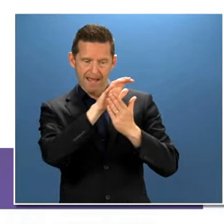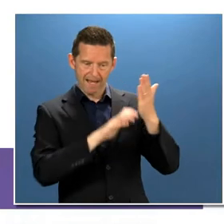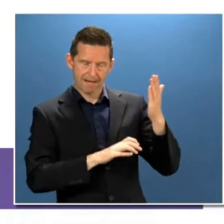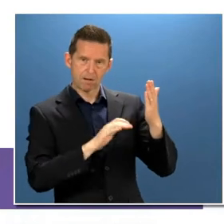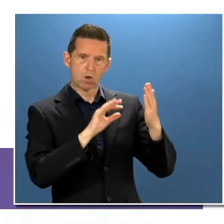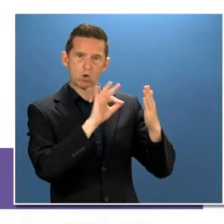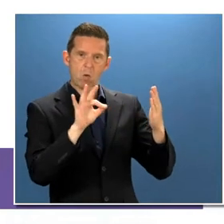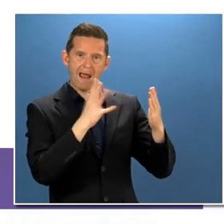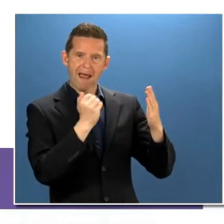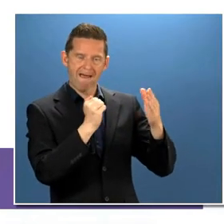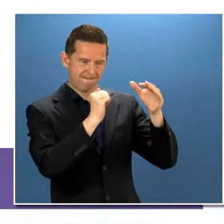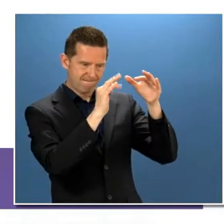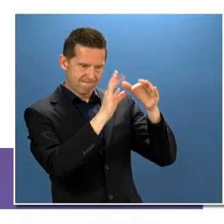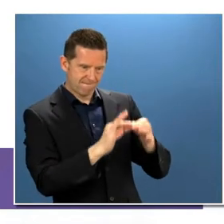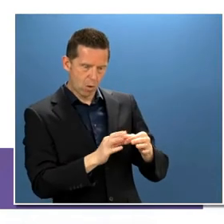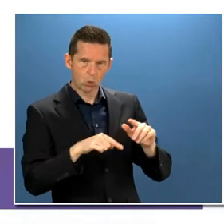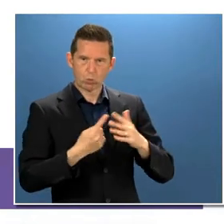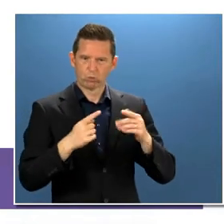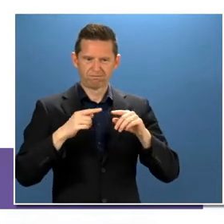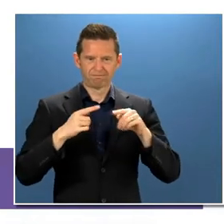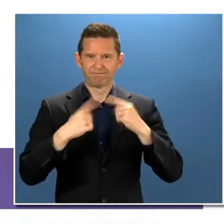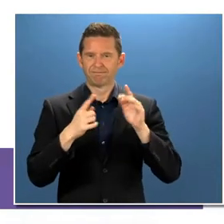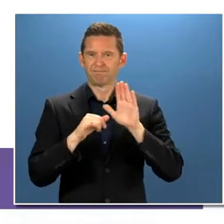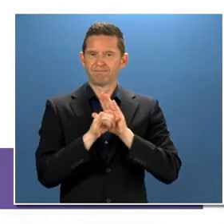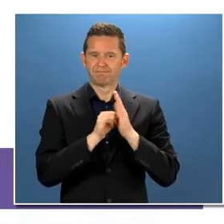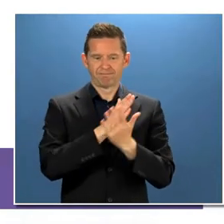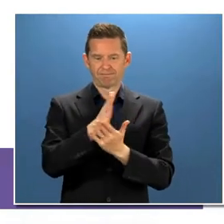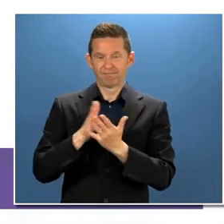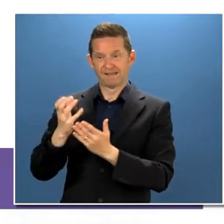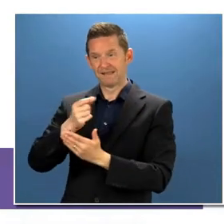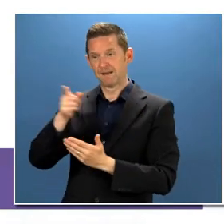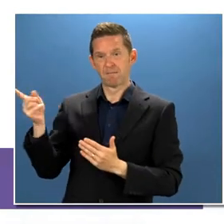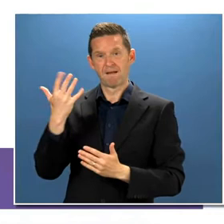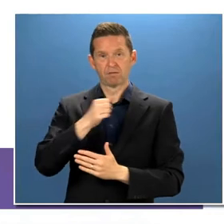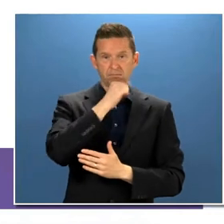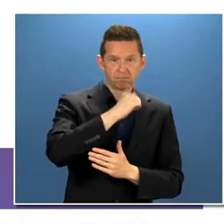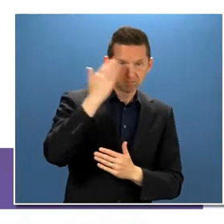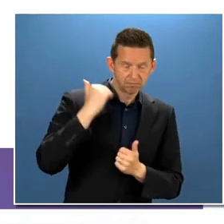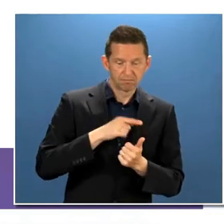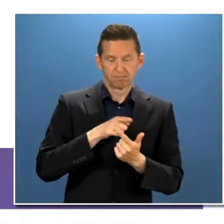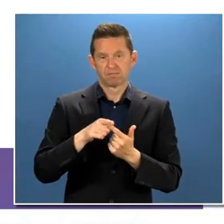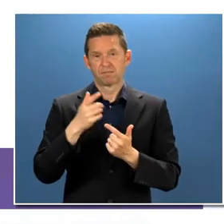People with disabilities have genders, they have racial backgrounds, they have culturally and linguistically diverse backgrounds and we need to